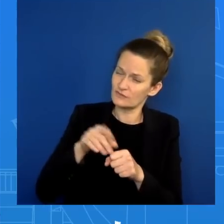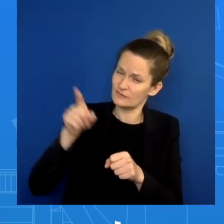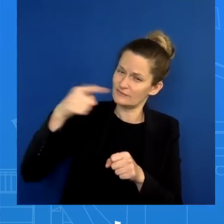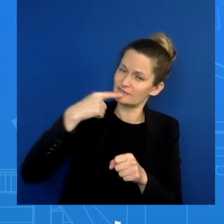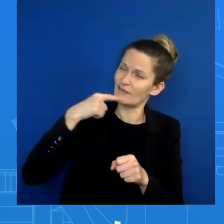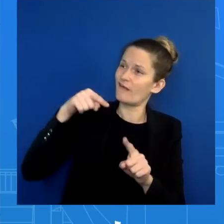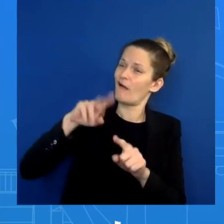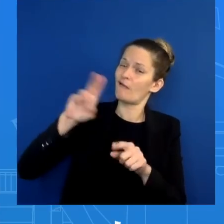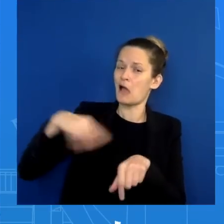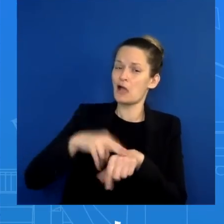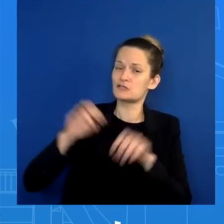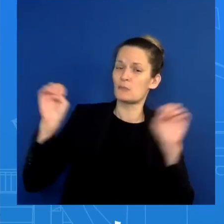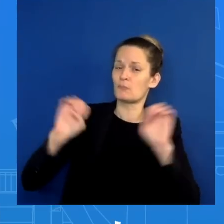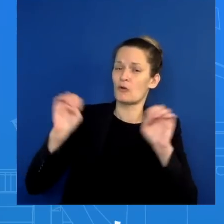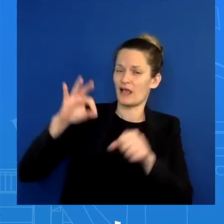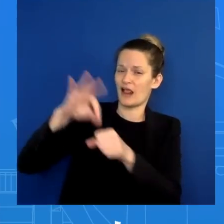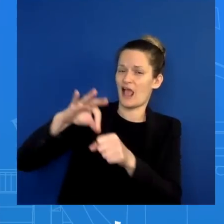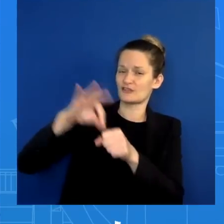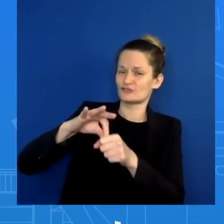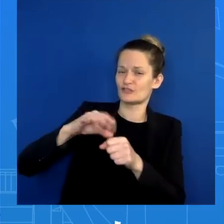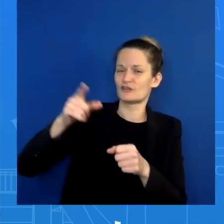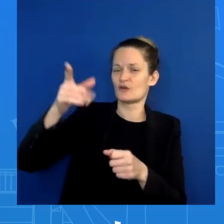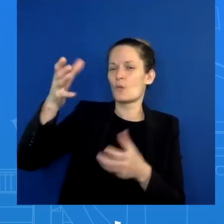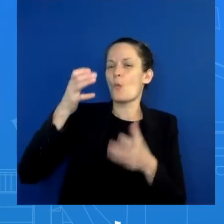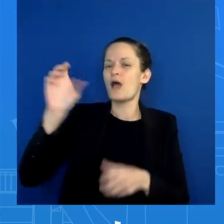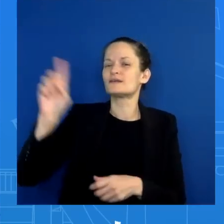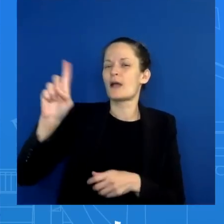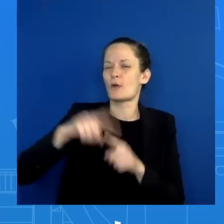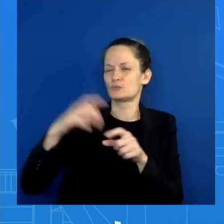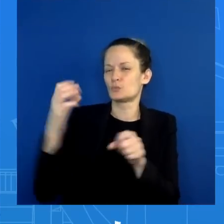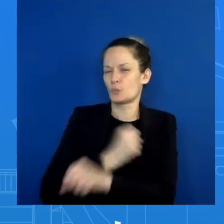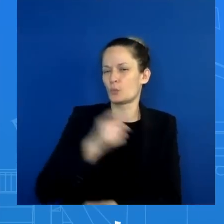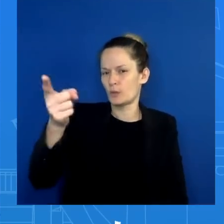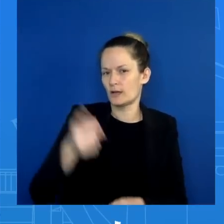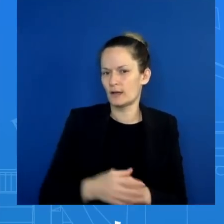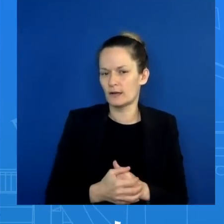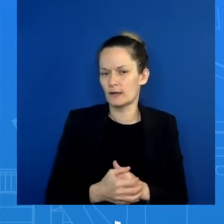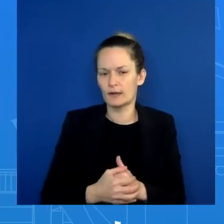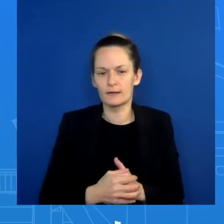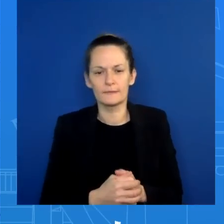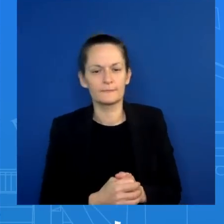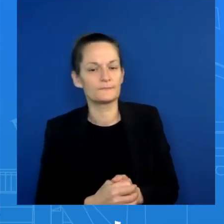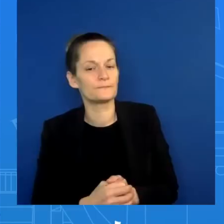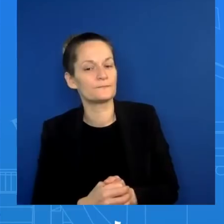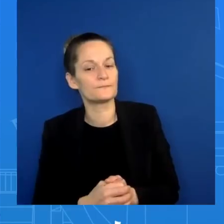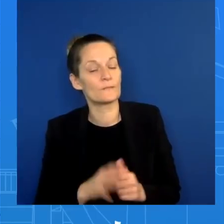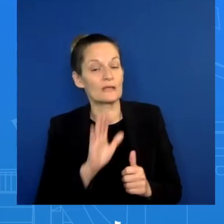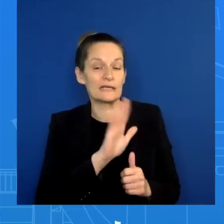I disagree with everything that you just laid out. I was just asked a question by some Democrats in,